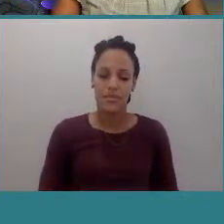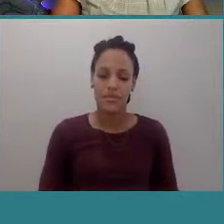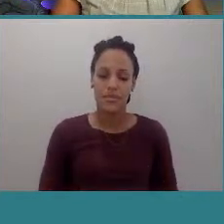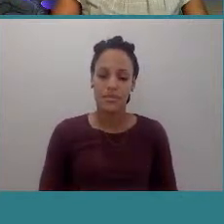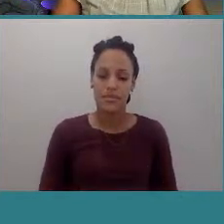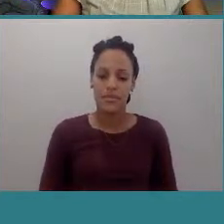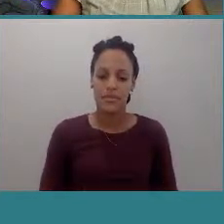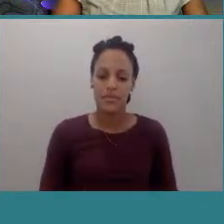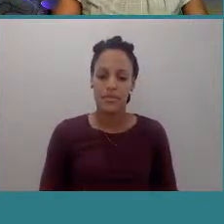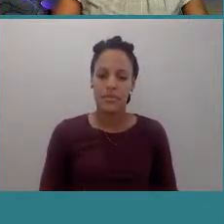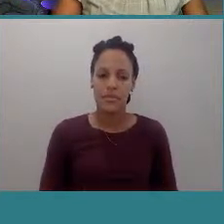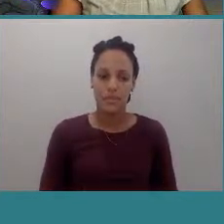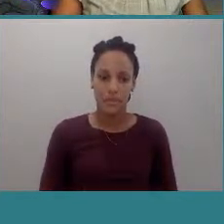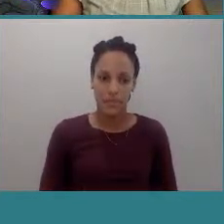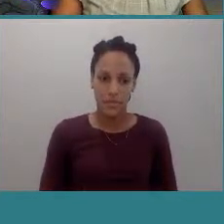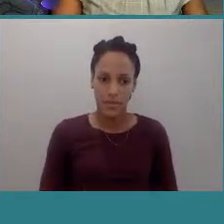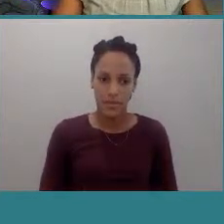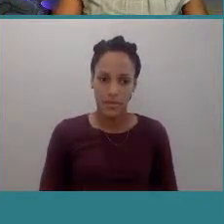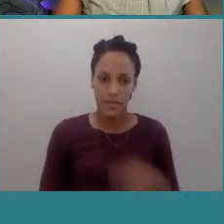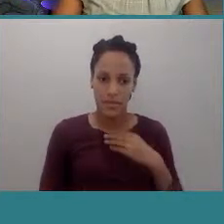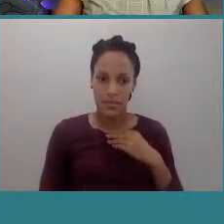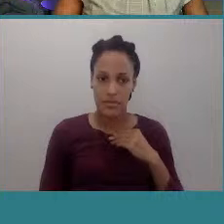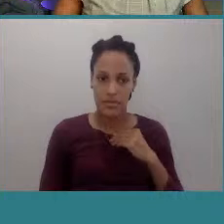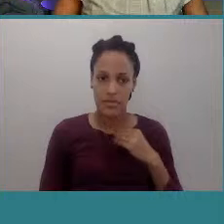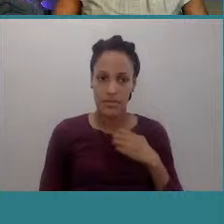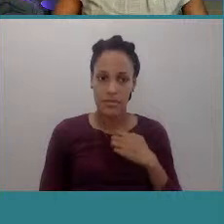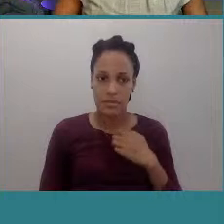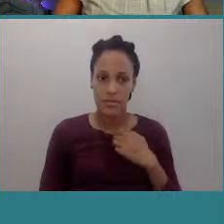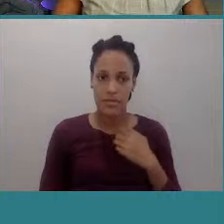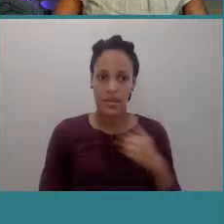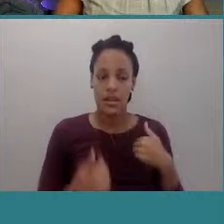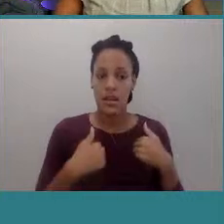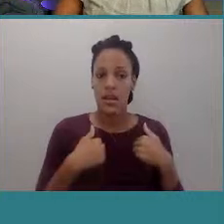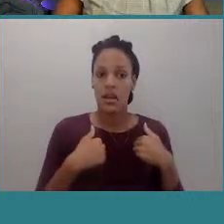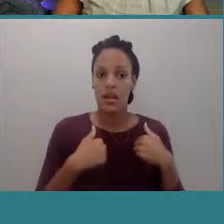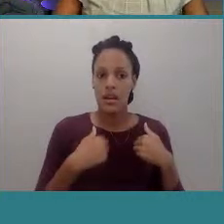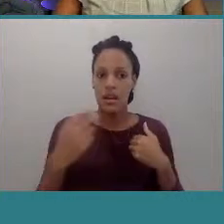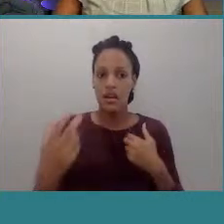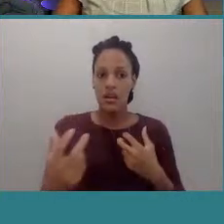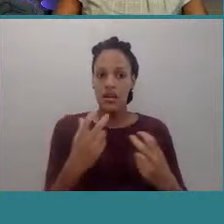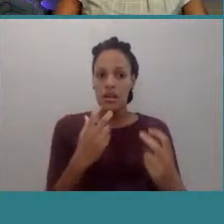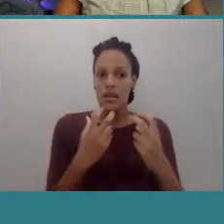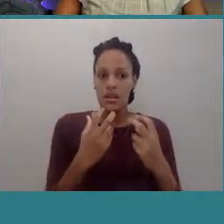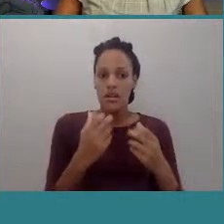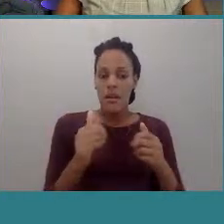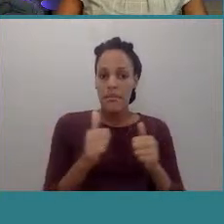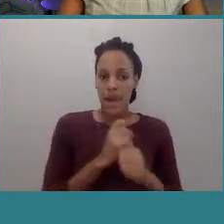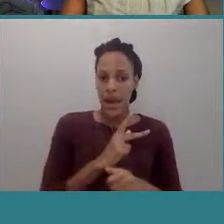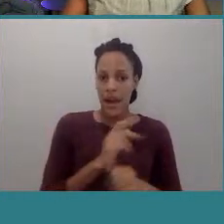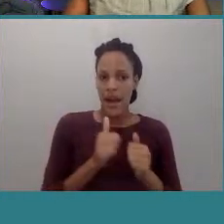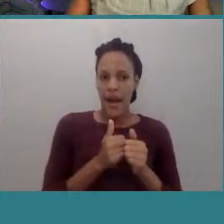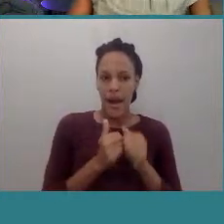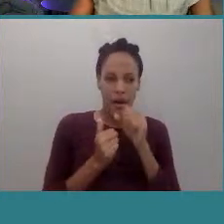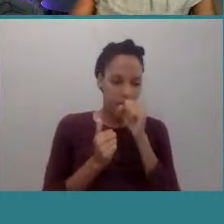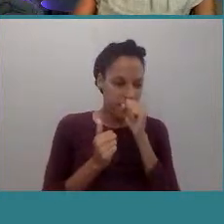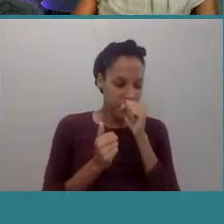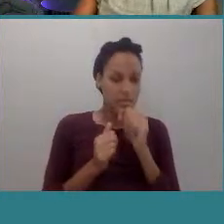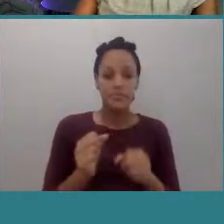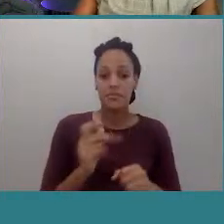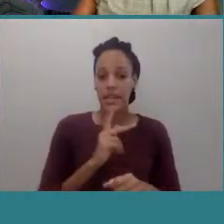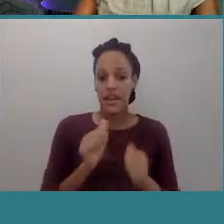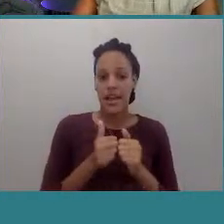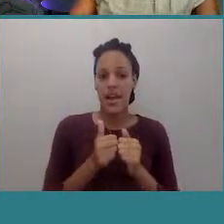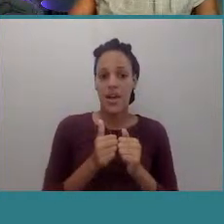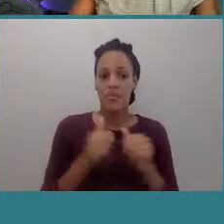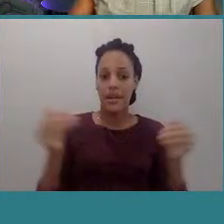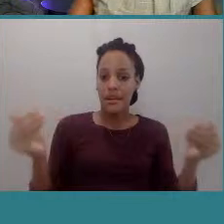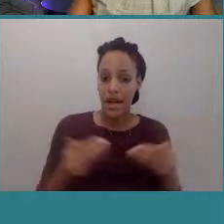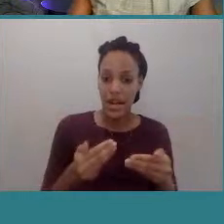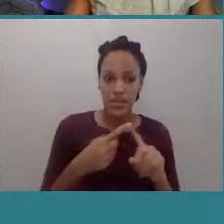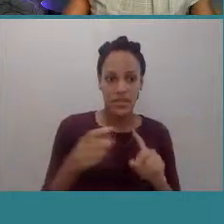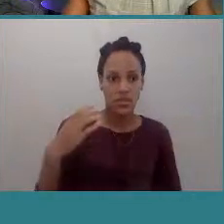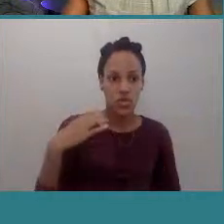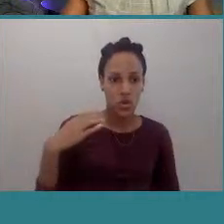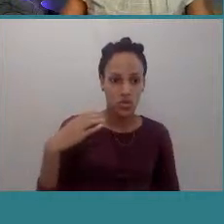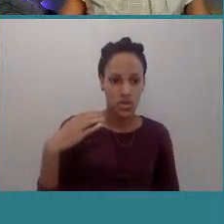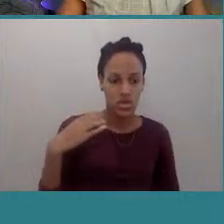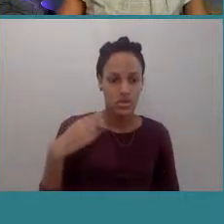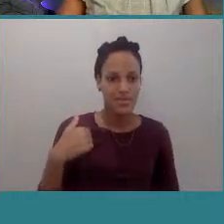to write and once you get a little bit of traction